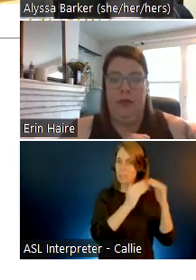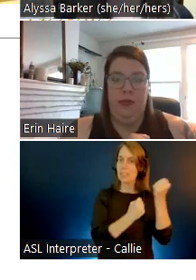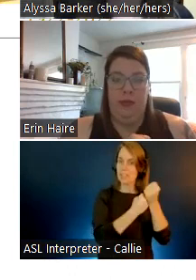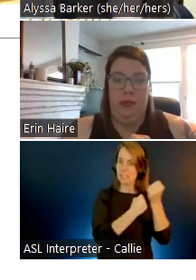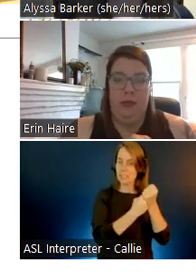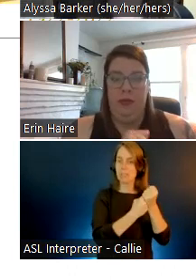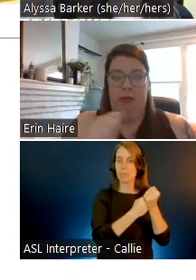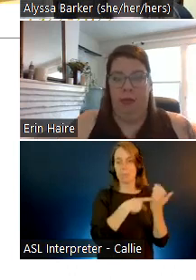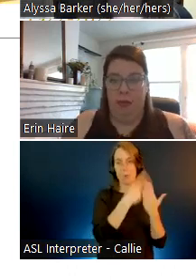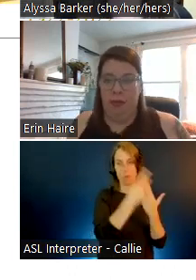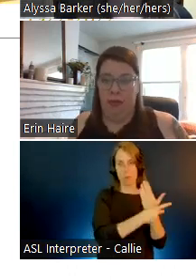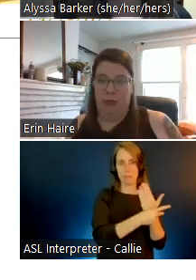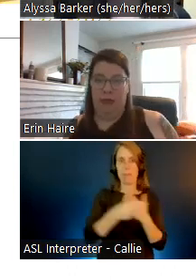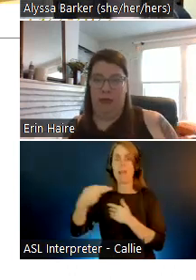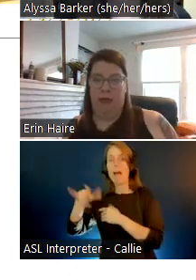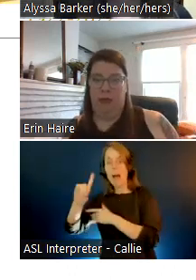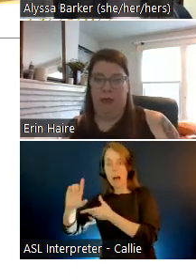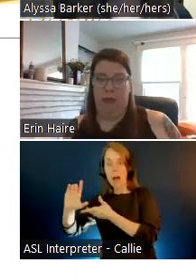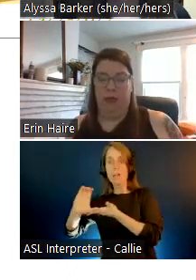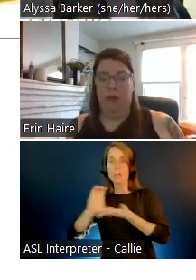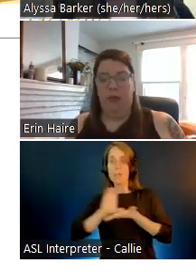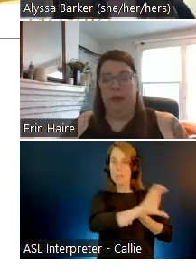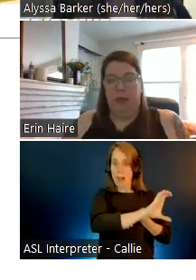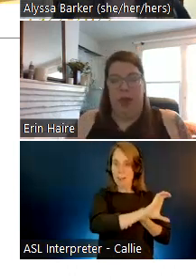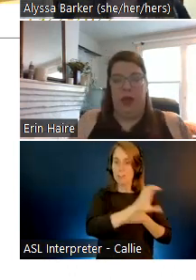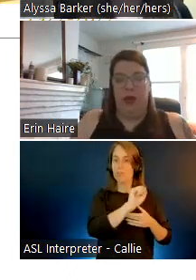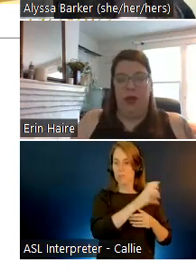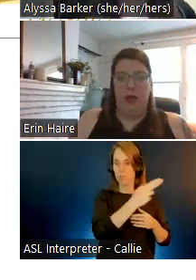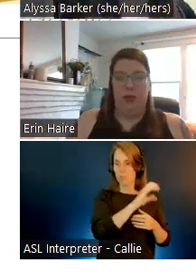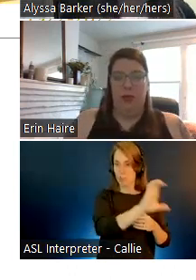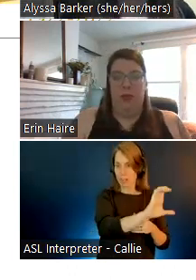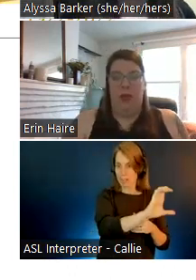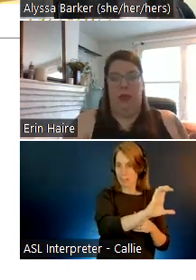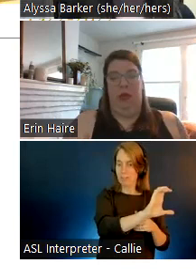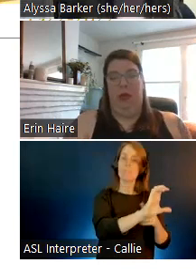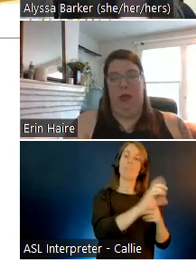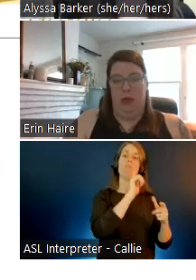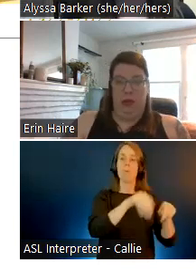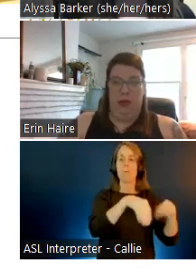and we work with them to from the beginning of a case to the closure they look over all of